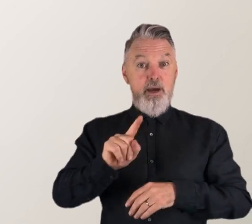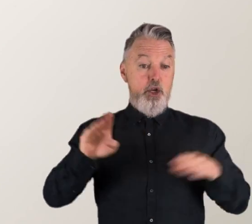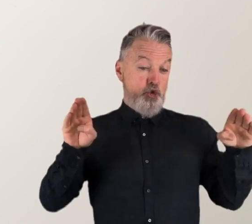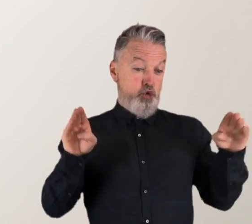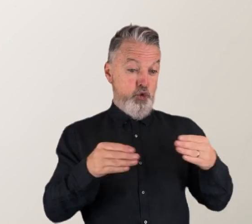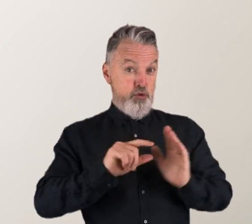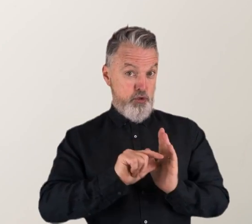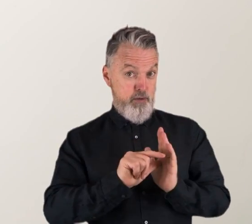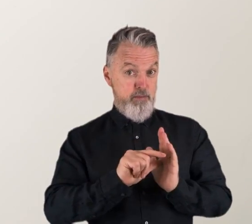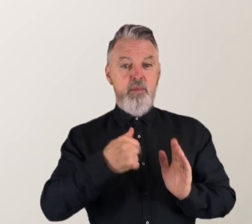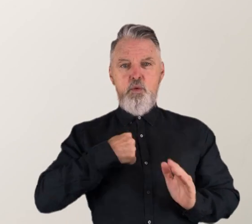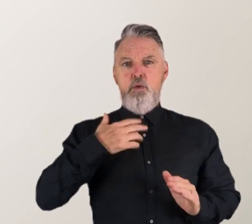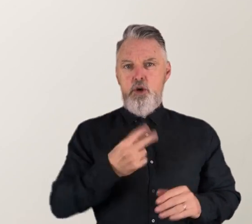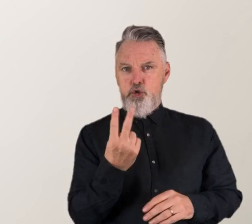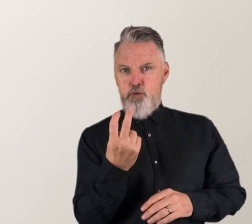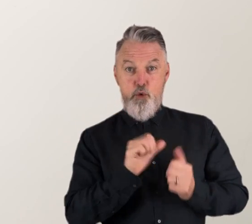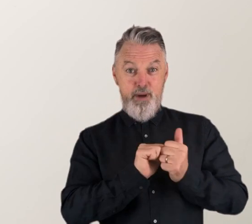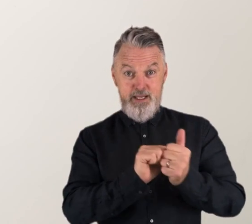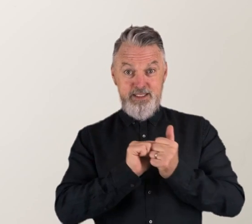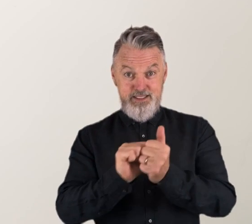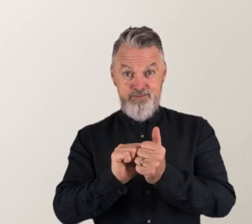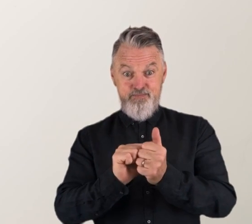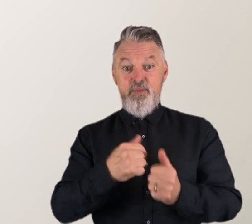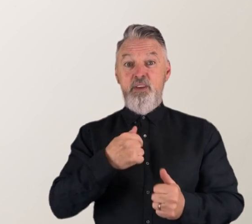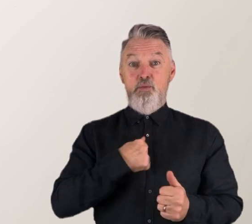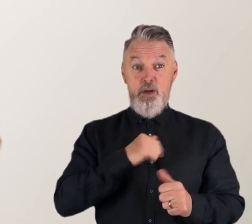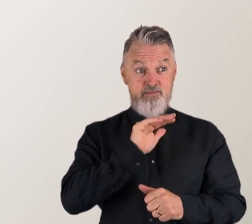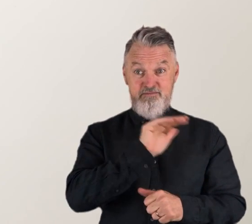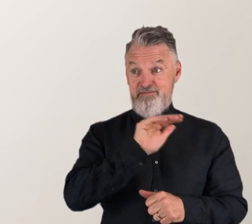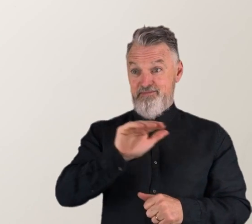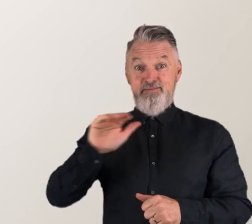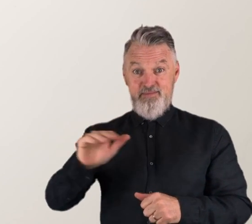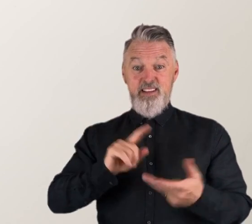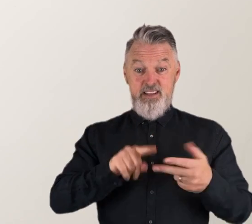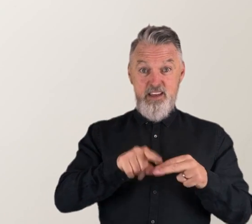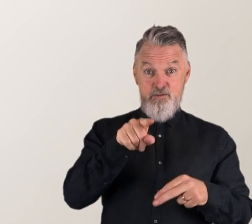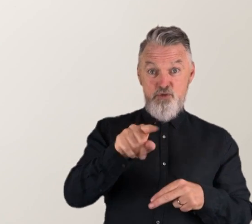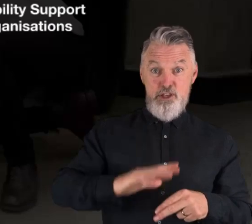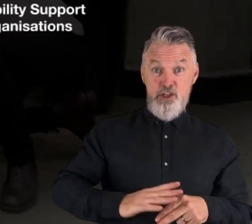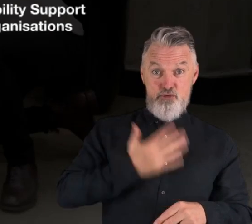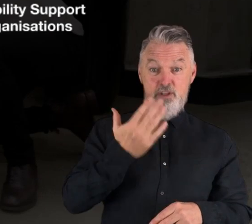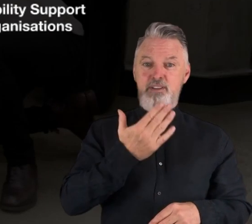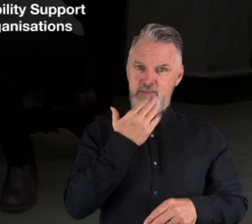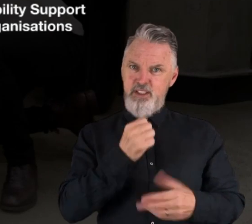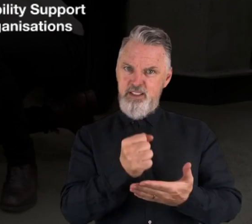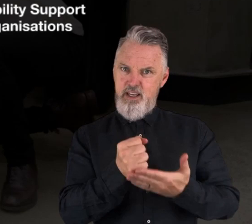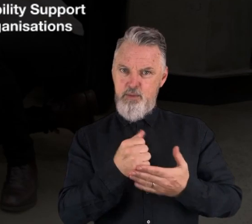is to roll out Maslow with two more partners and our ask for those watching at home, is to help us reach that goal. We're looking for,